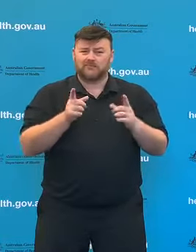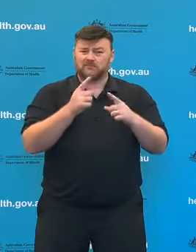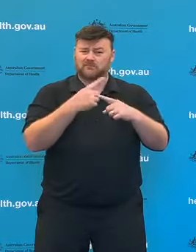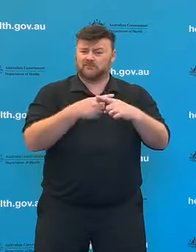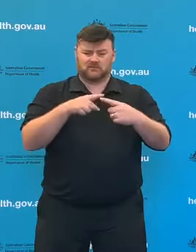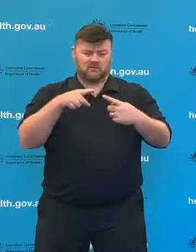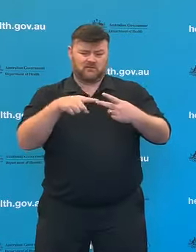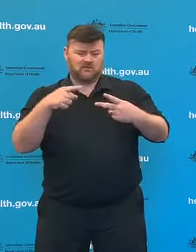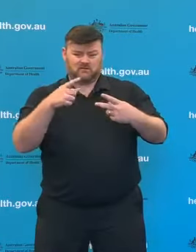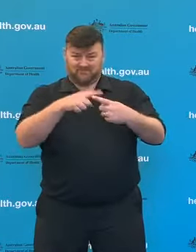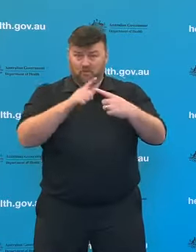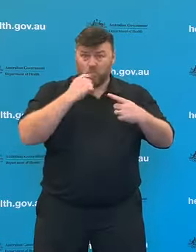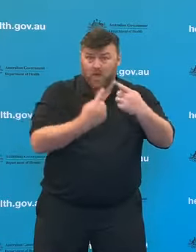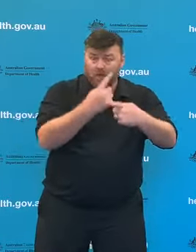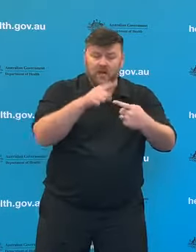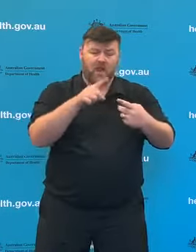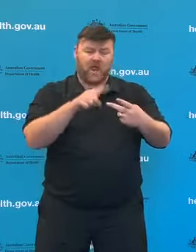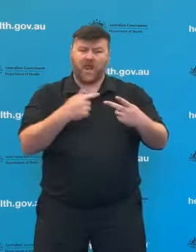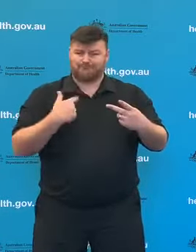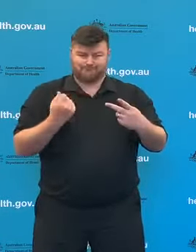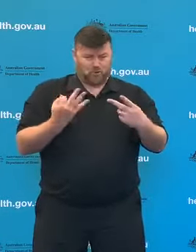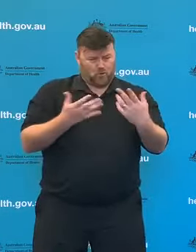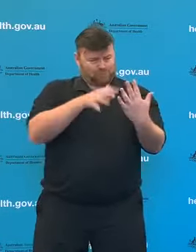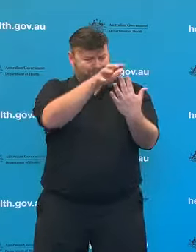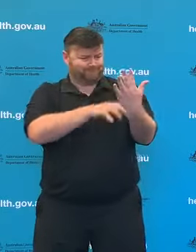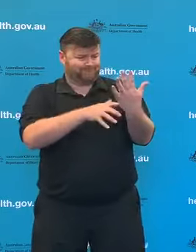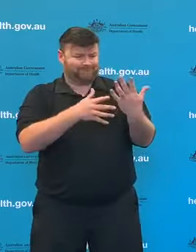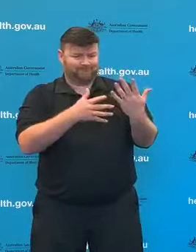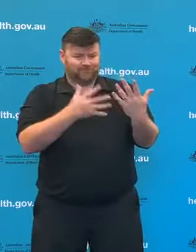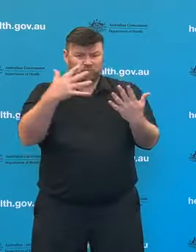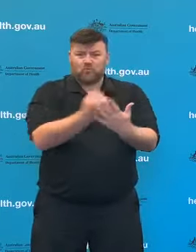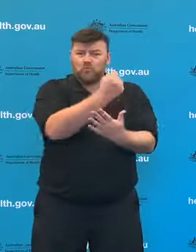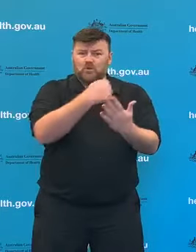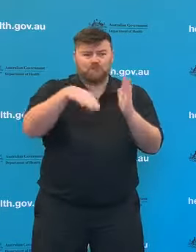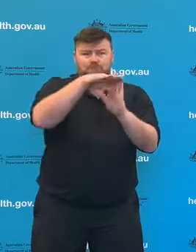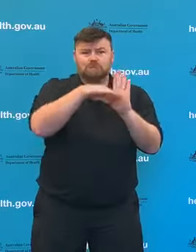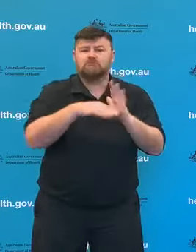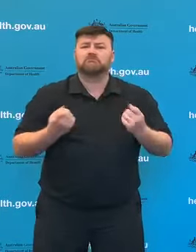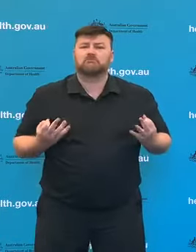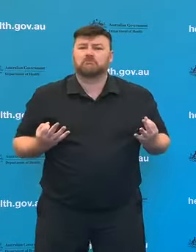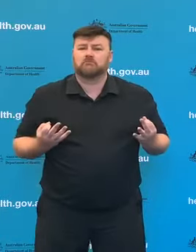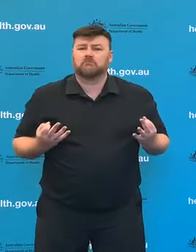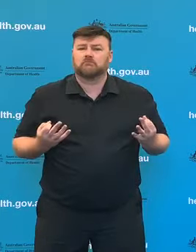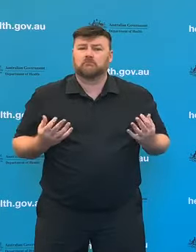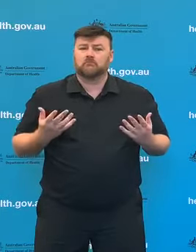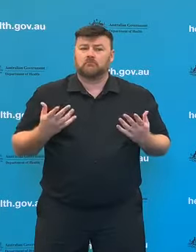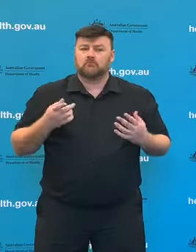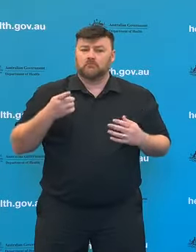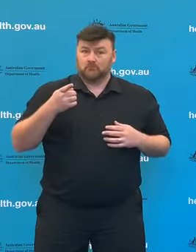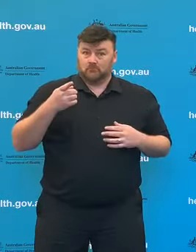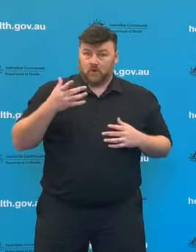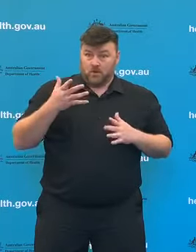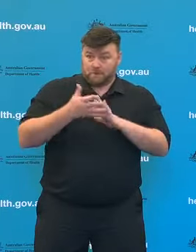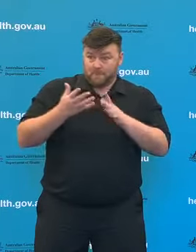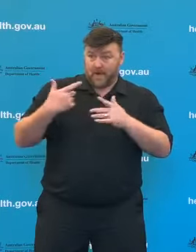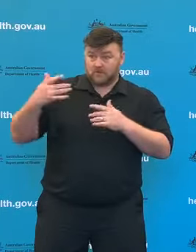requirement? Is it because of staffing issues, workforce issues?